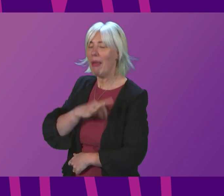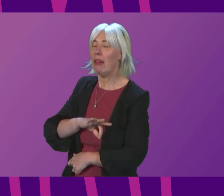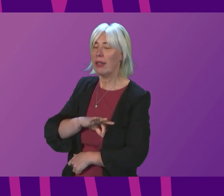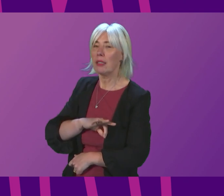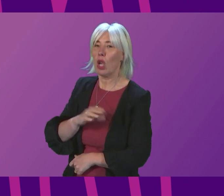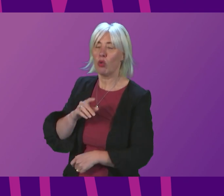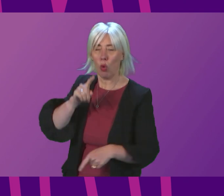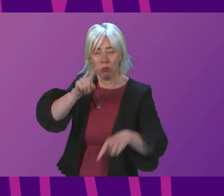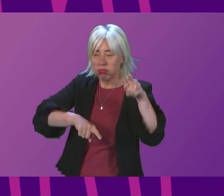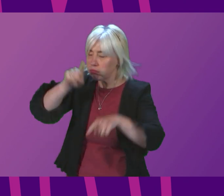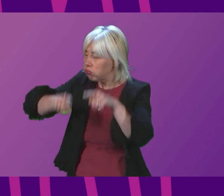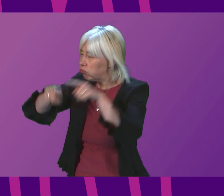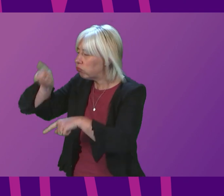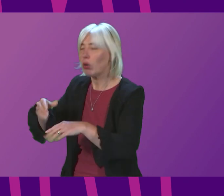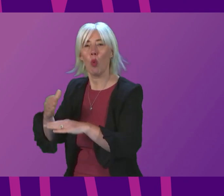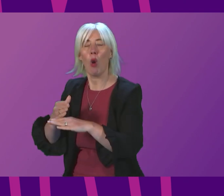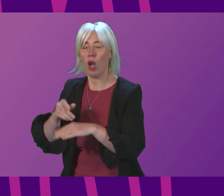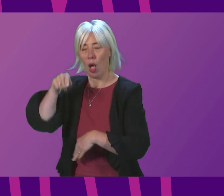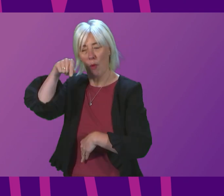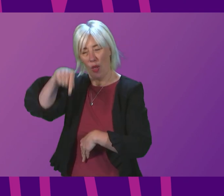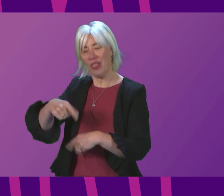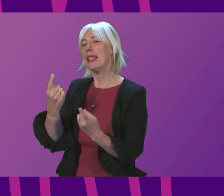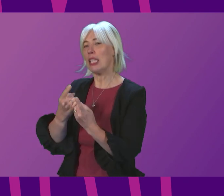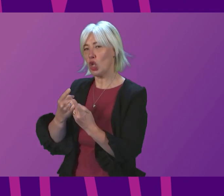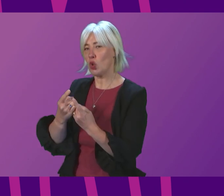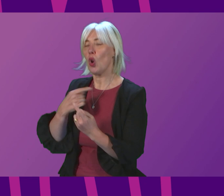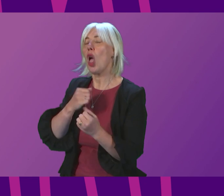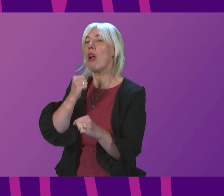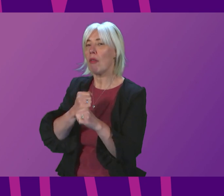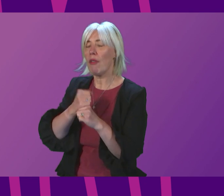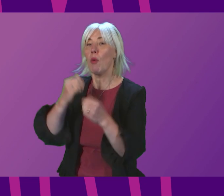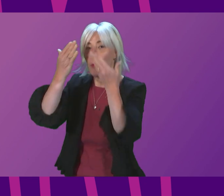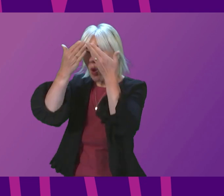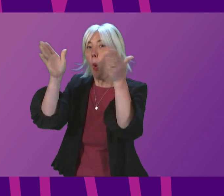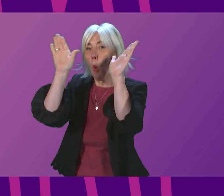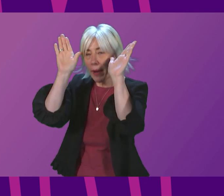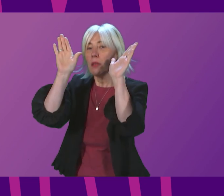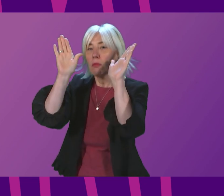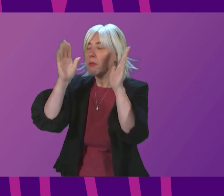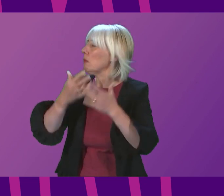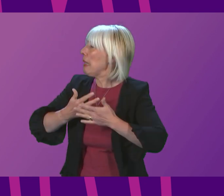A range of work is under way, but the Government will remain open minded to any further proposals